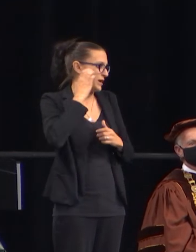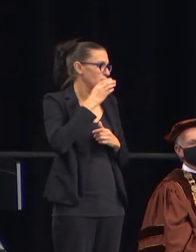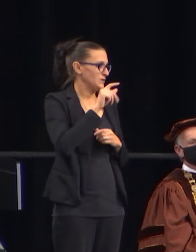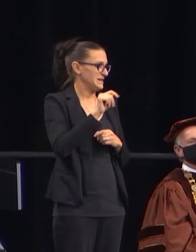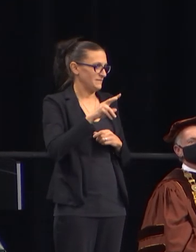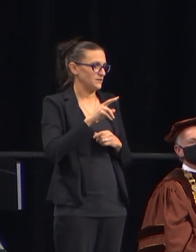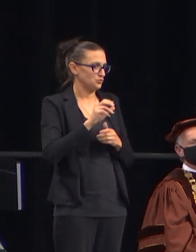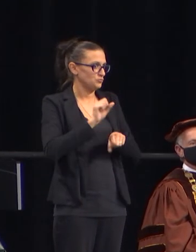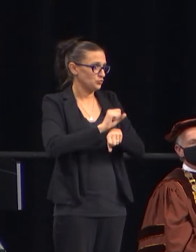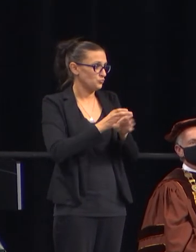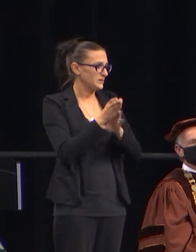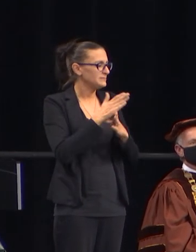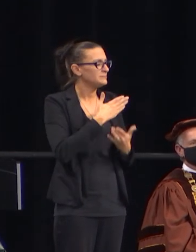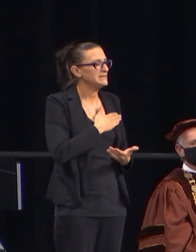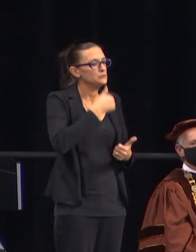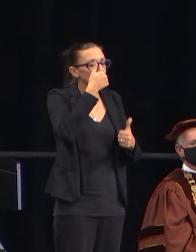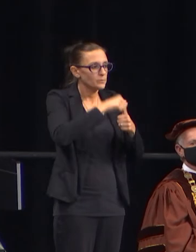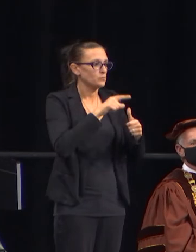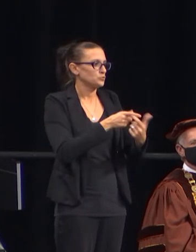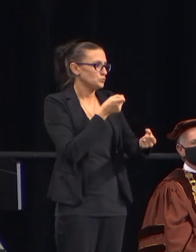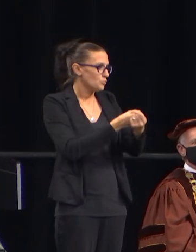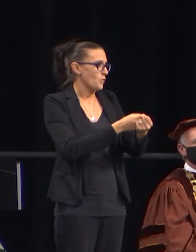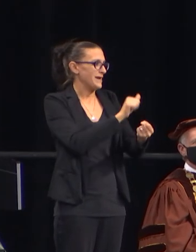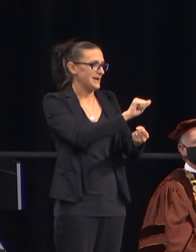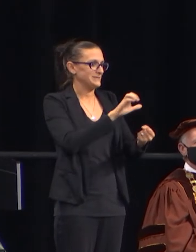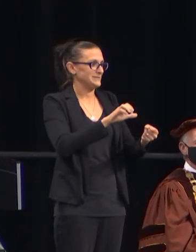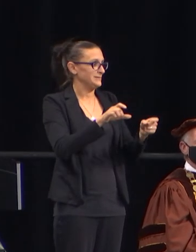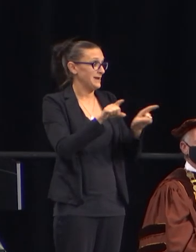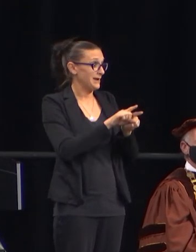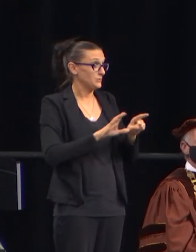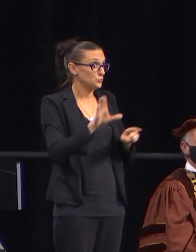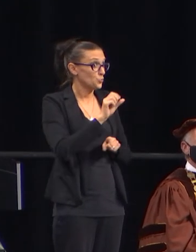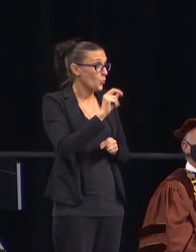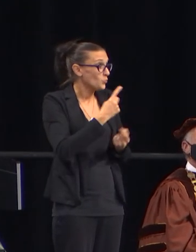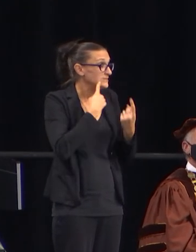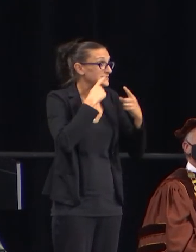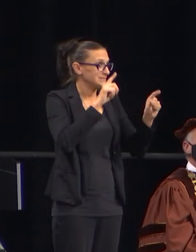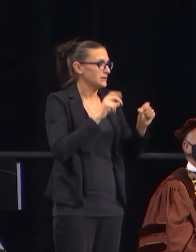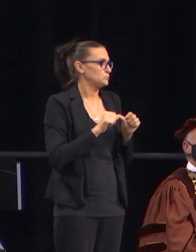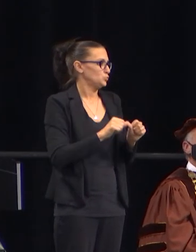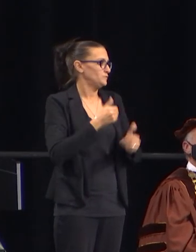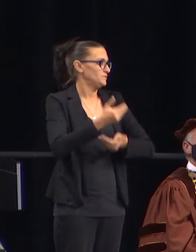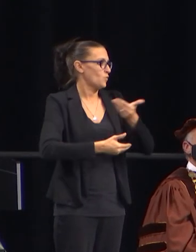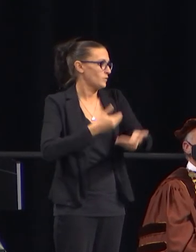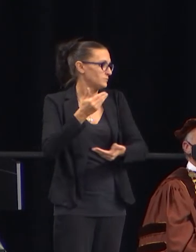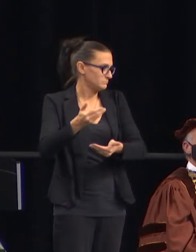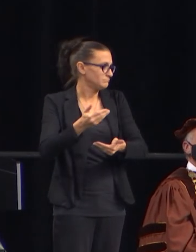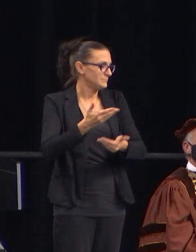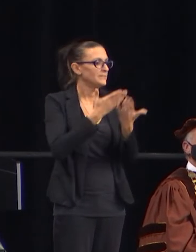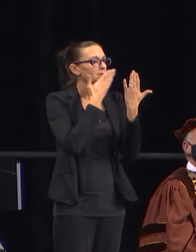Please remember to support ACC as your own success moves forward. Thank you from Tomi and me